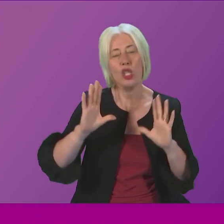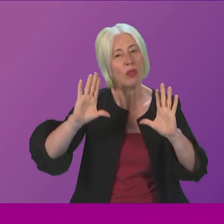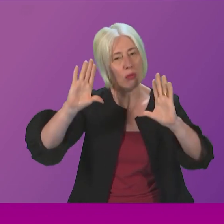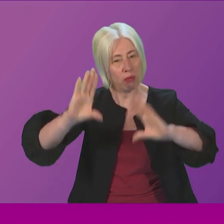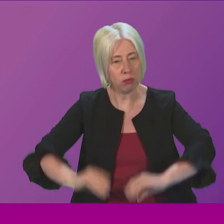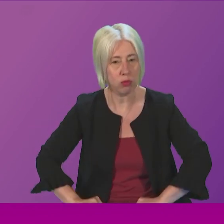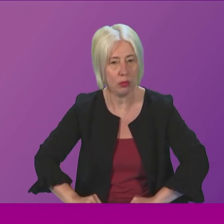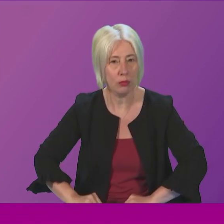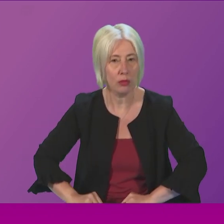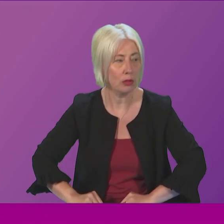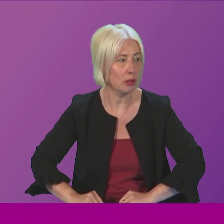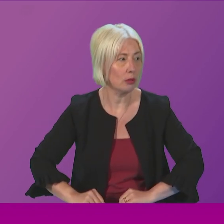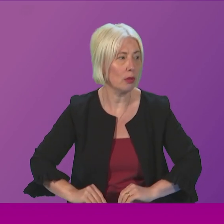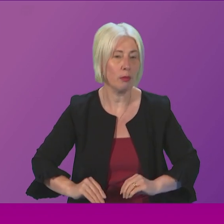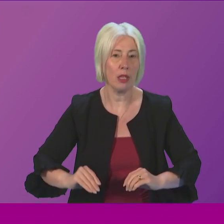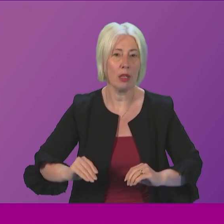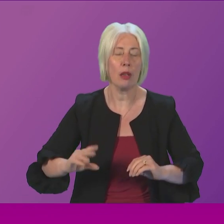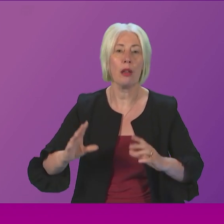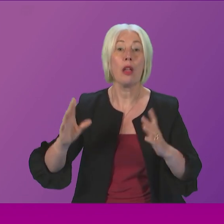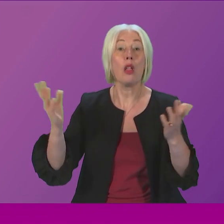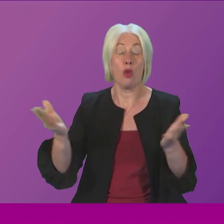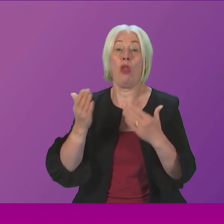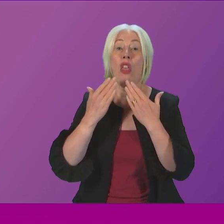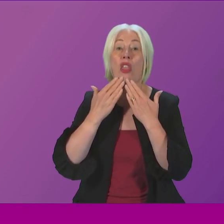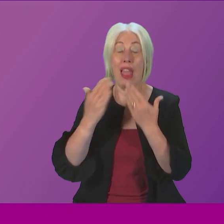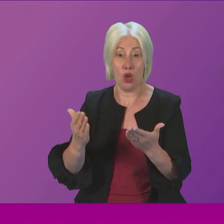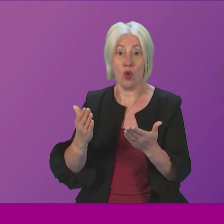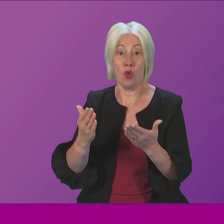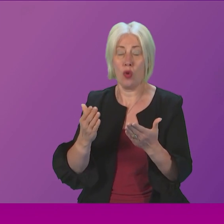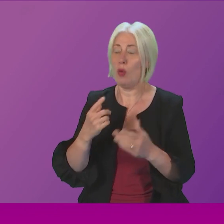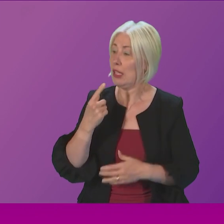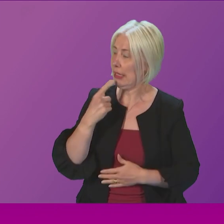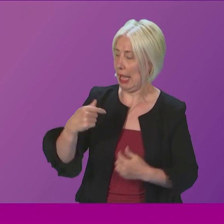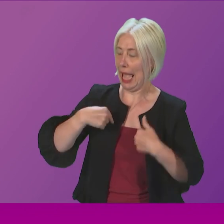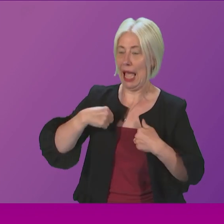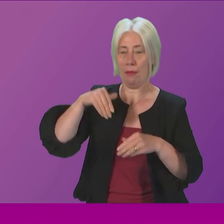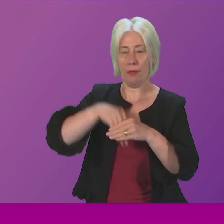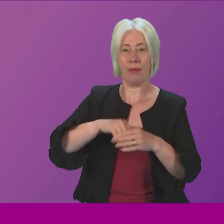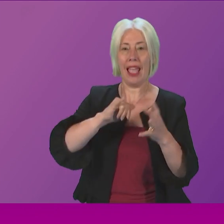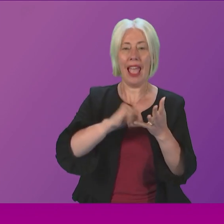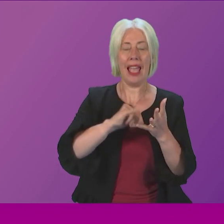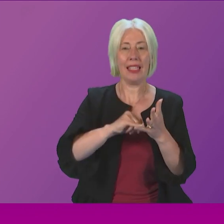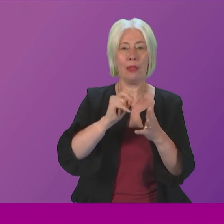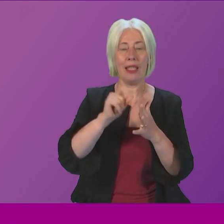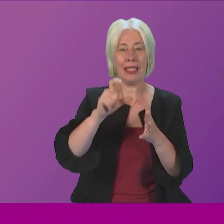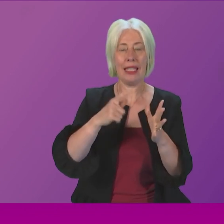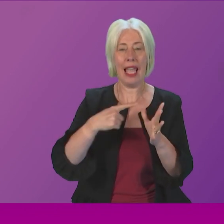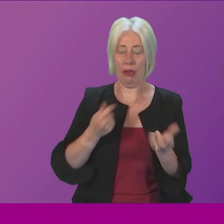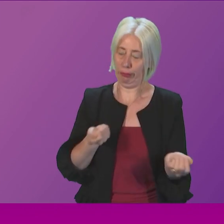I declare an interest as a member of the Scottish SPCA and convener of the cross-party group